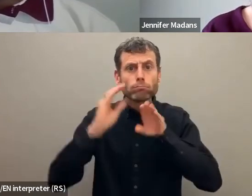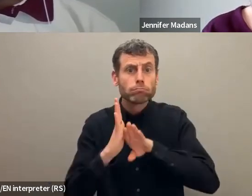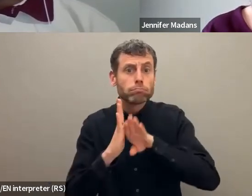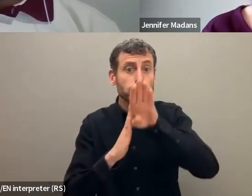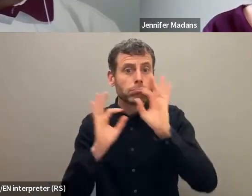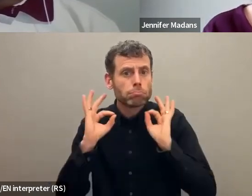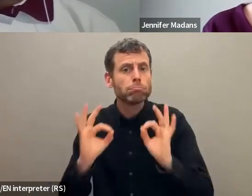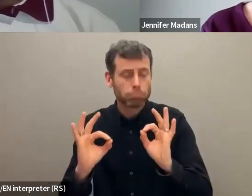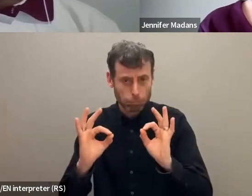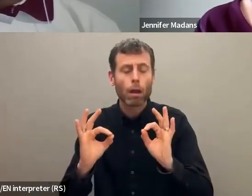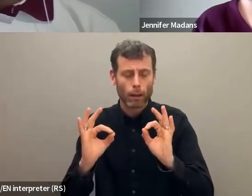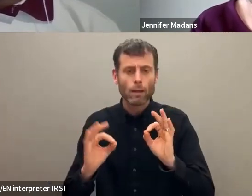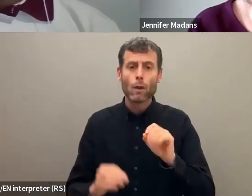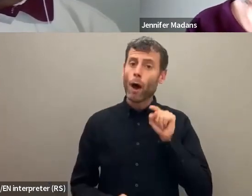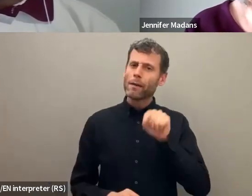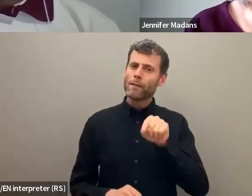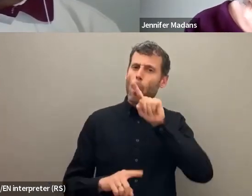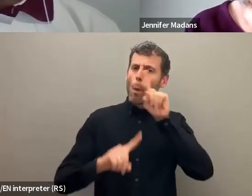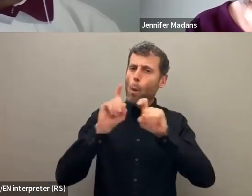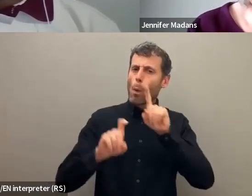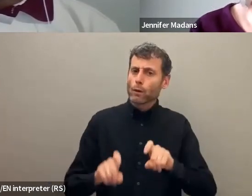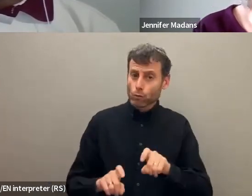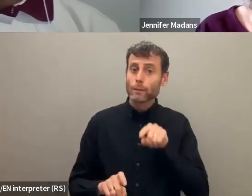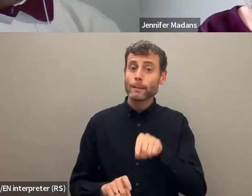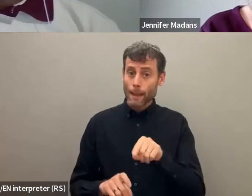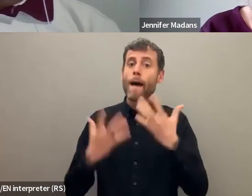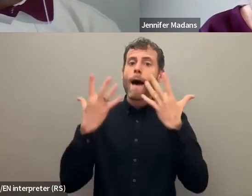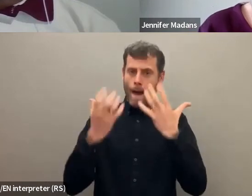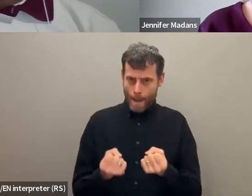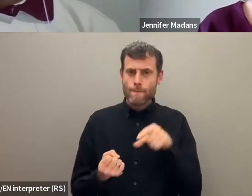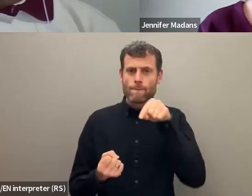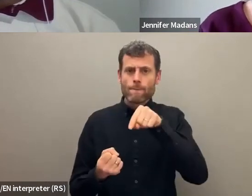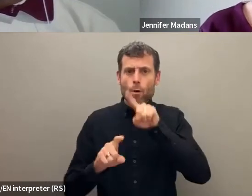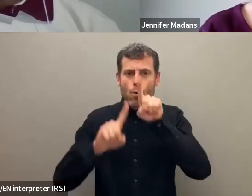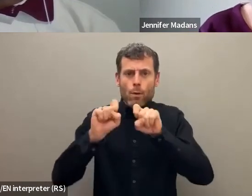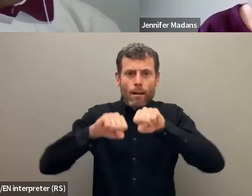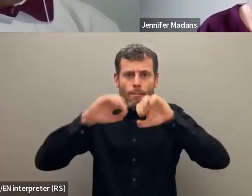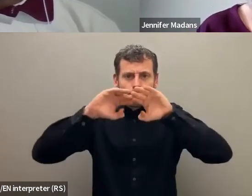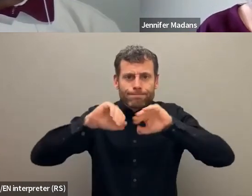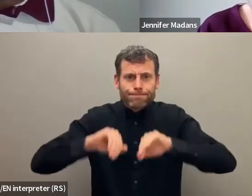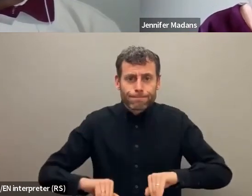Jennifer Madans: We also need to acknowledge that not all data collection platforms can accommodate the same number or kind of questions.